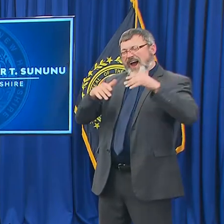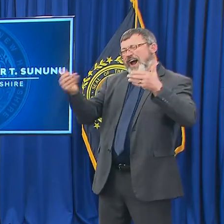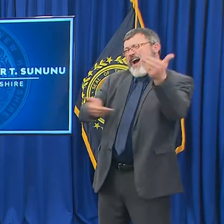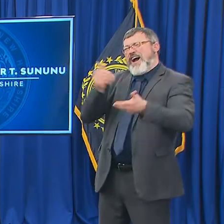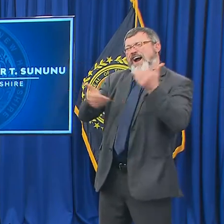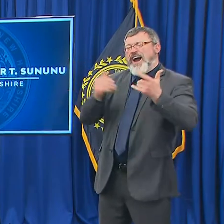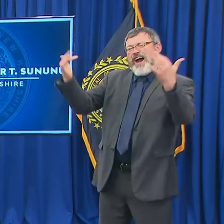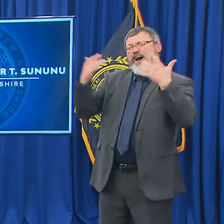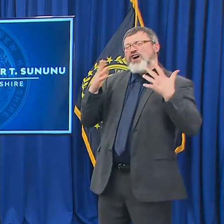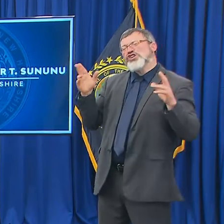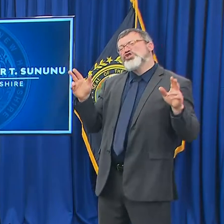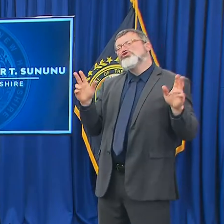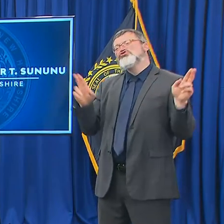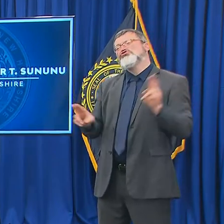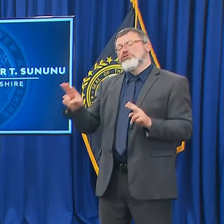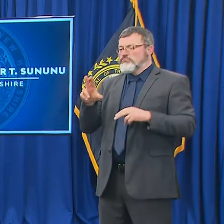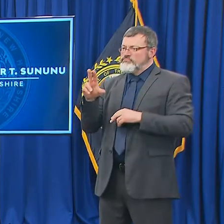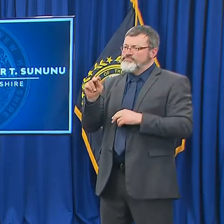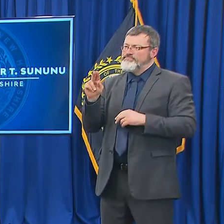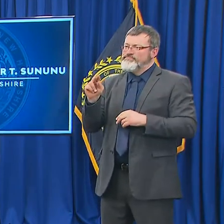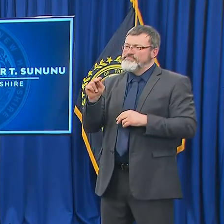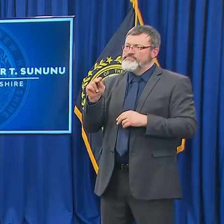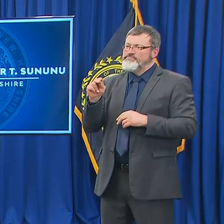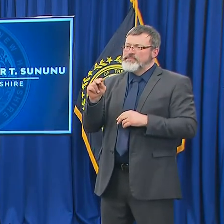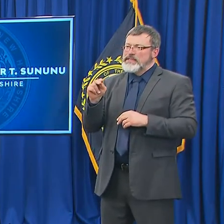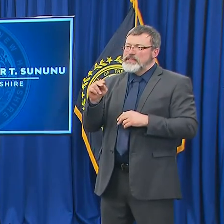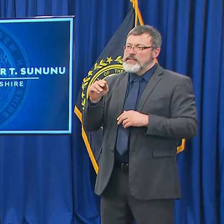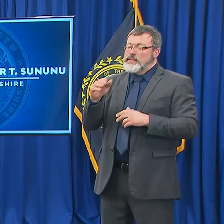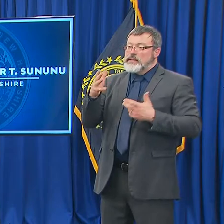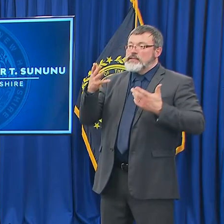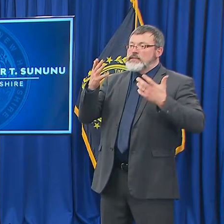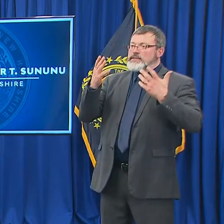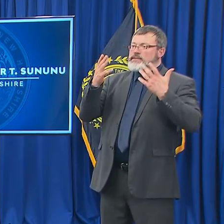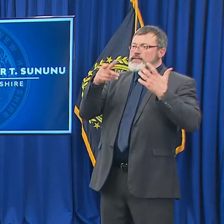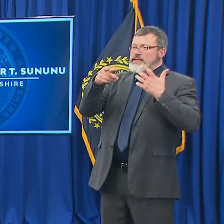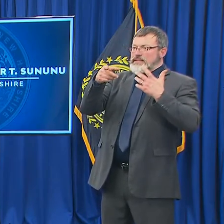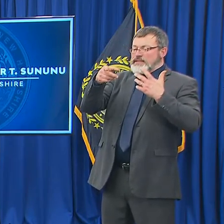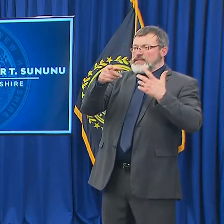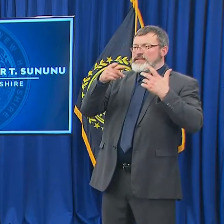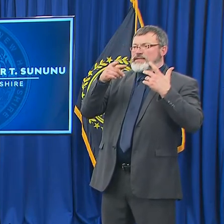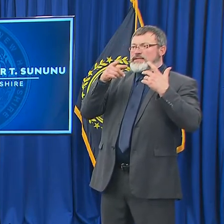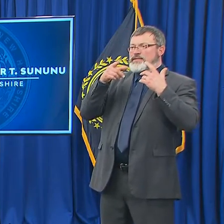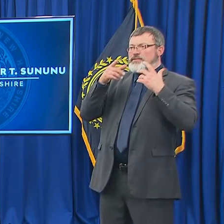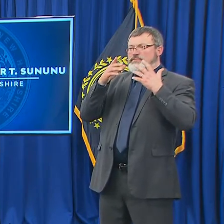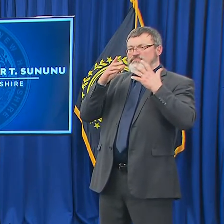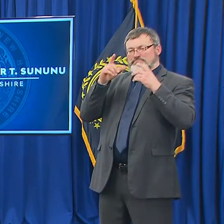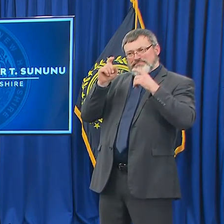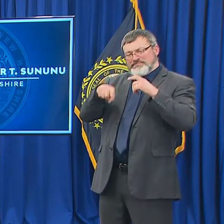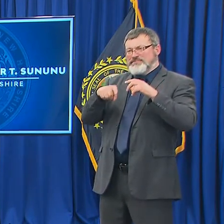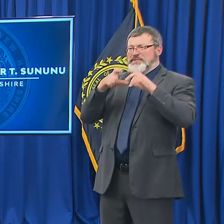that this second surge is bringing a pot upon us. We all have a part to play. And we all have that personal responsibility.